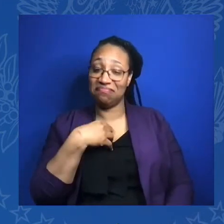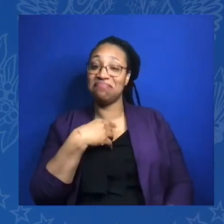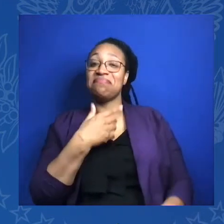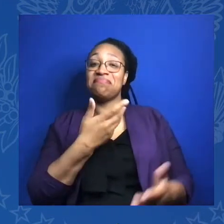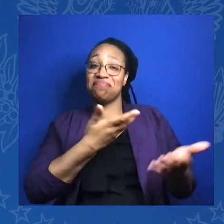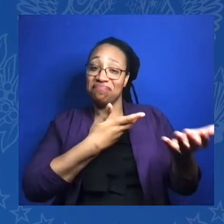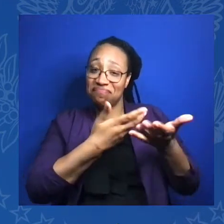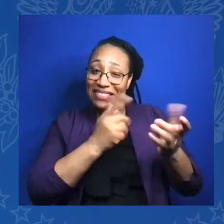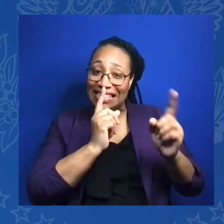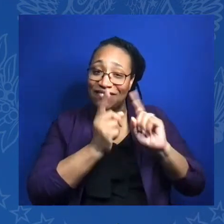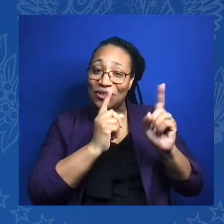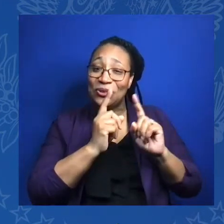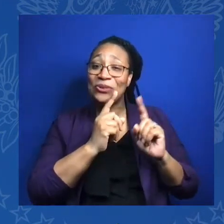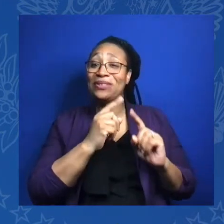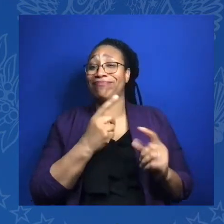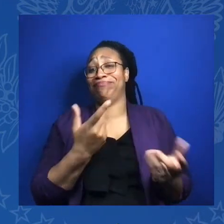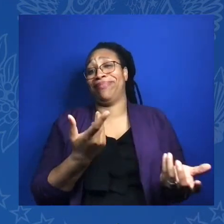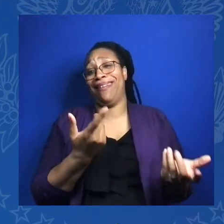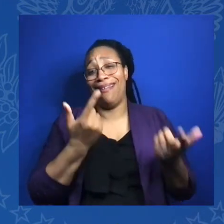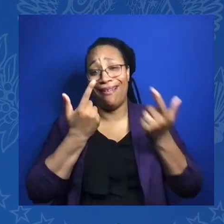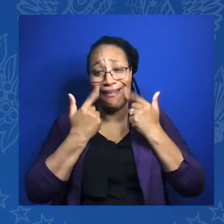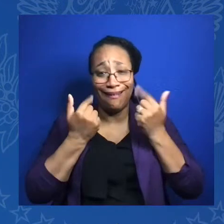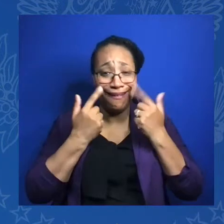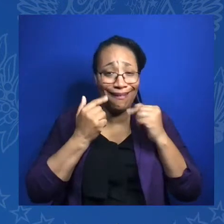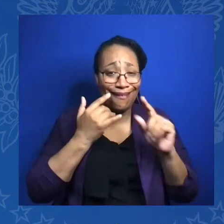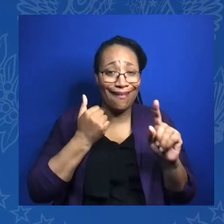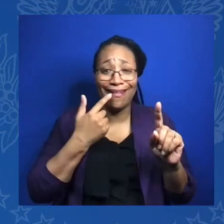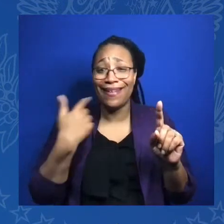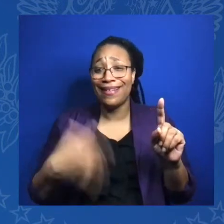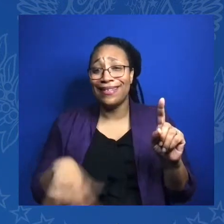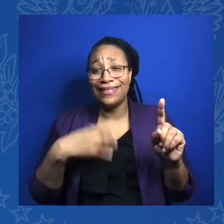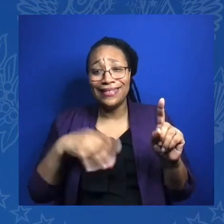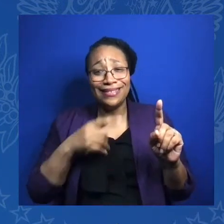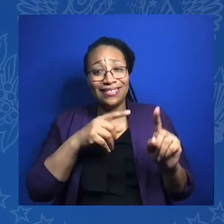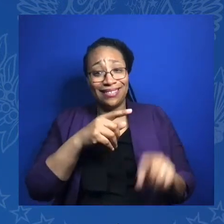You might think I don't like Rupert Murdoch. That's simply not true.